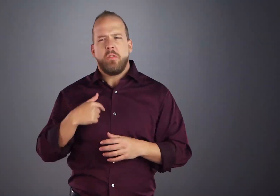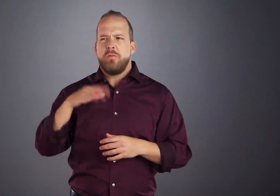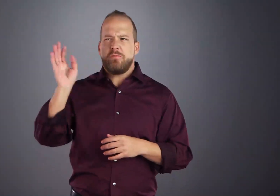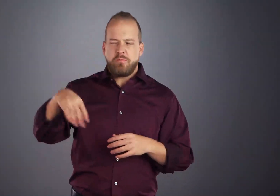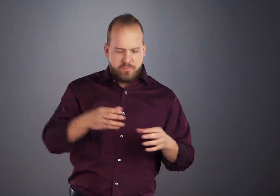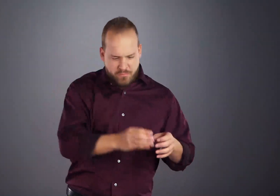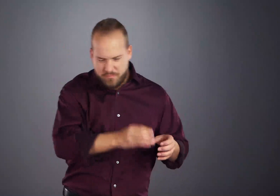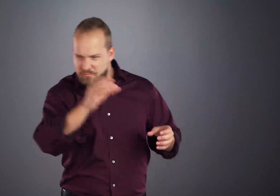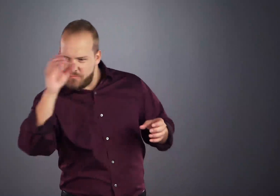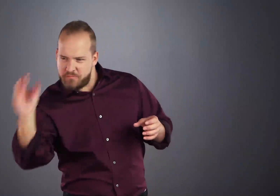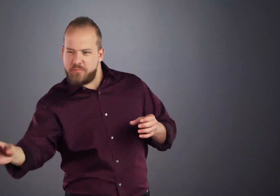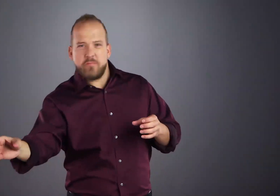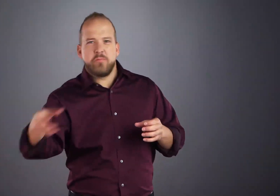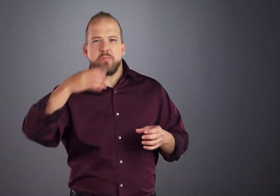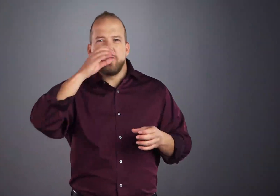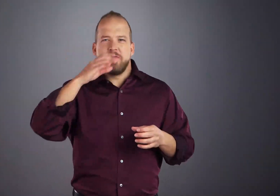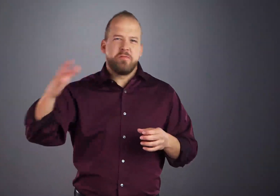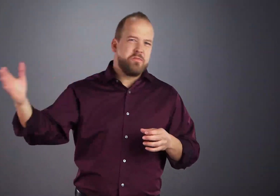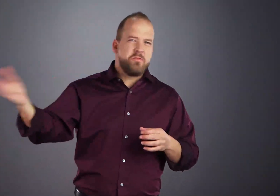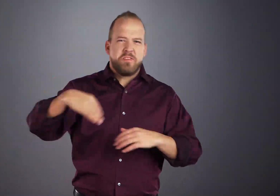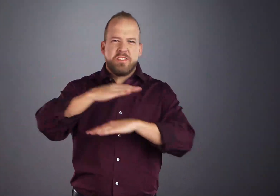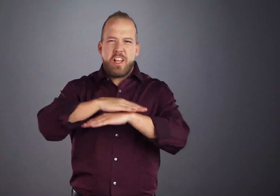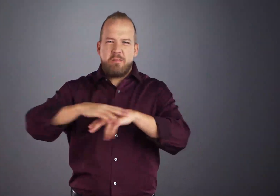I pushed a drink across the table.